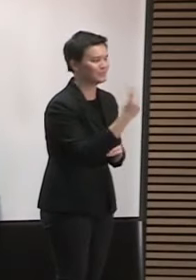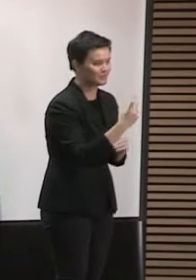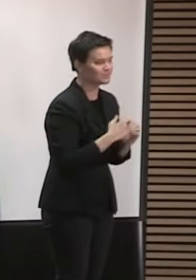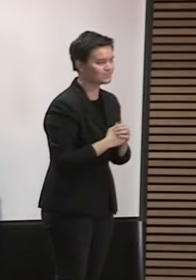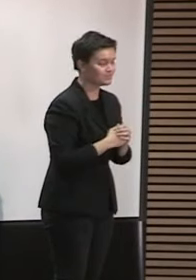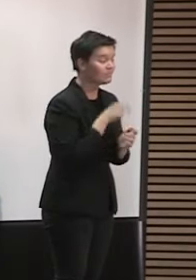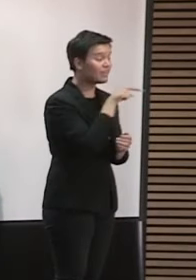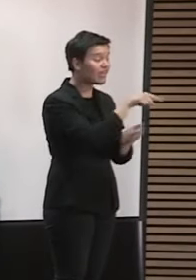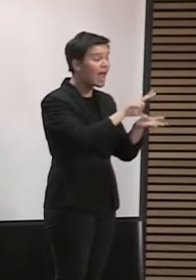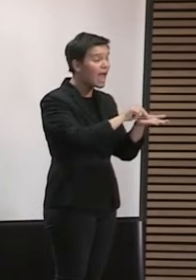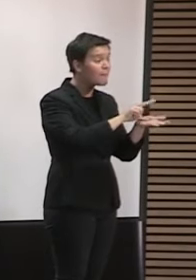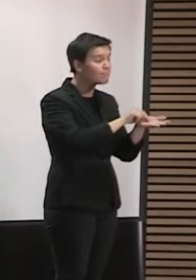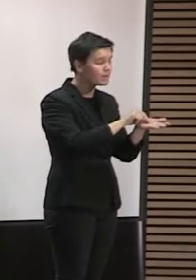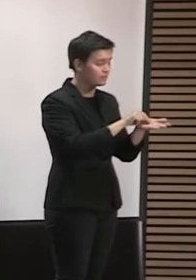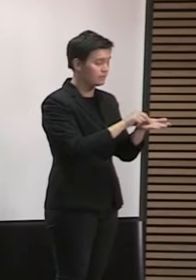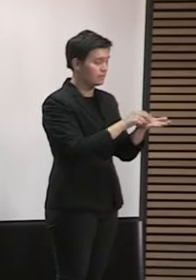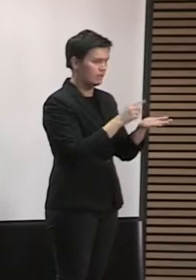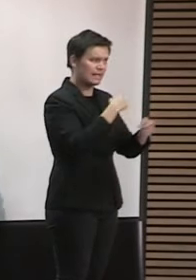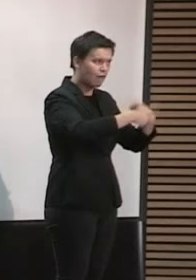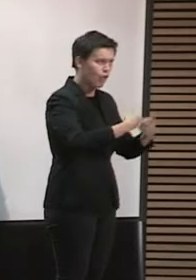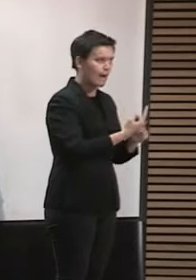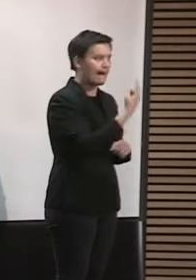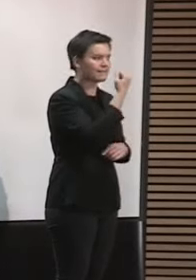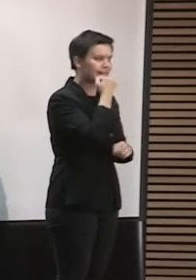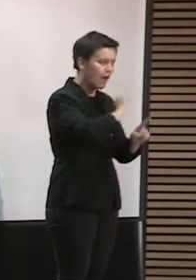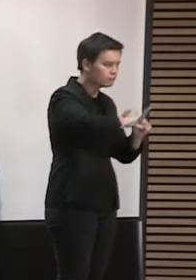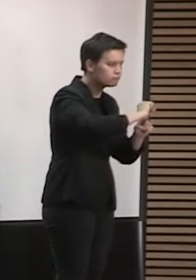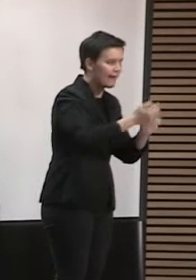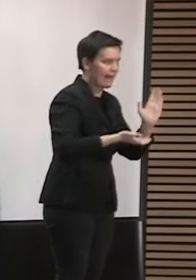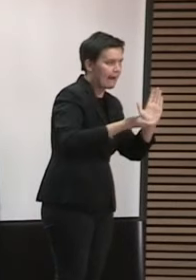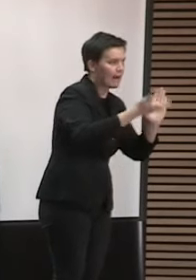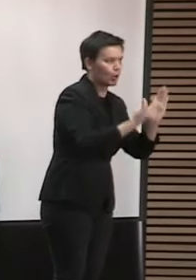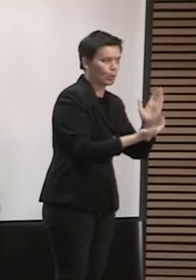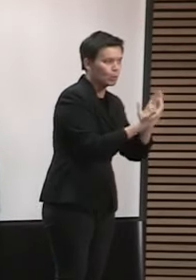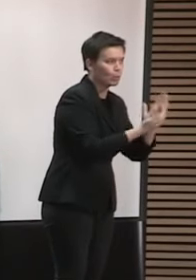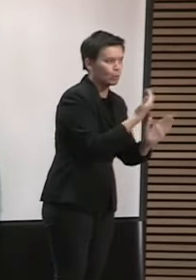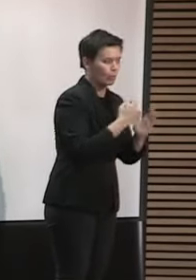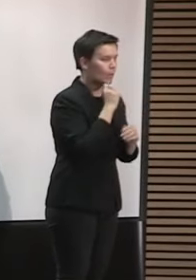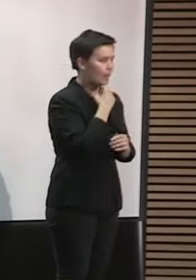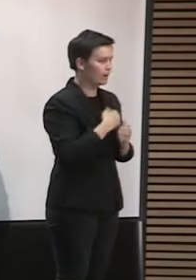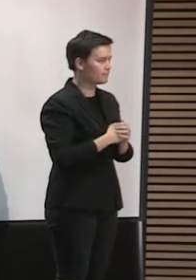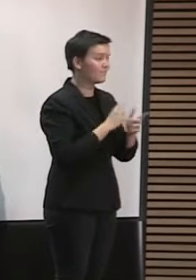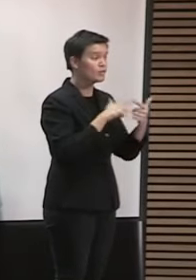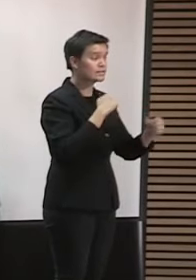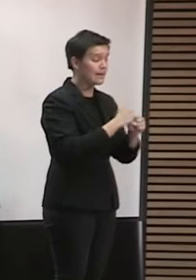those levels.